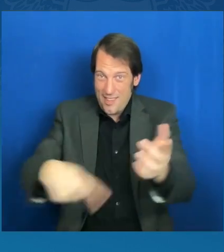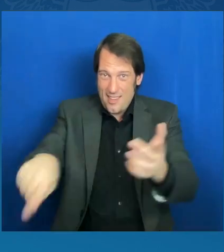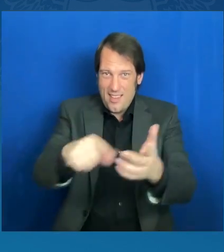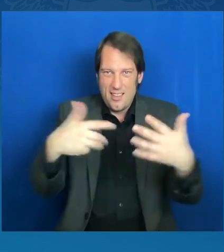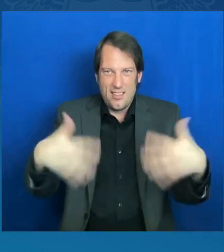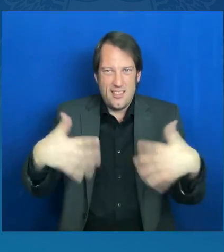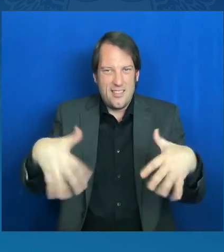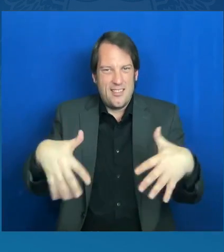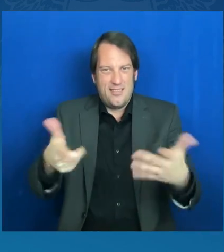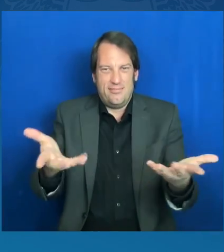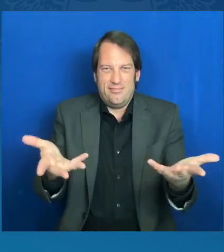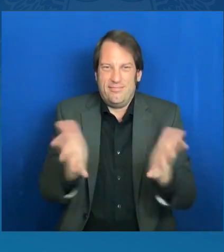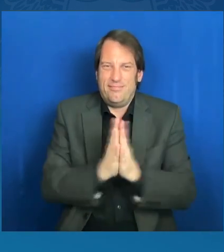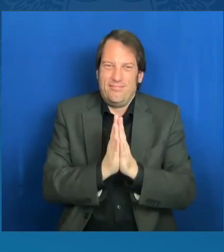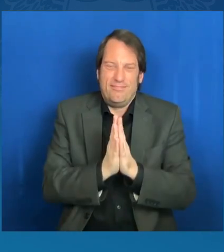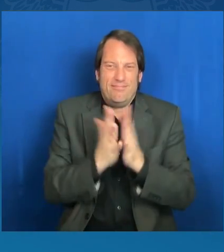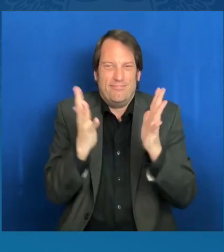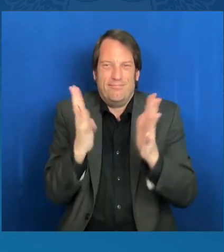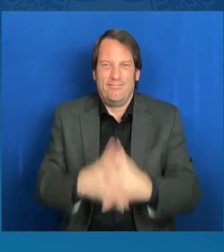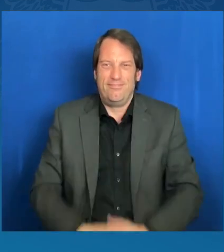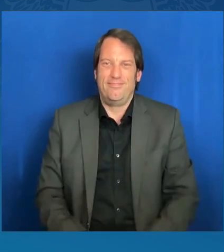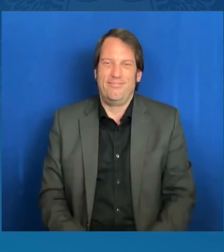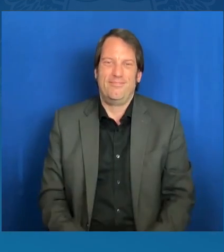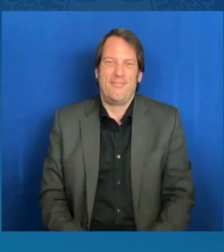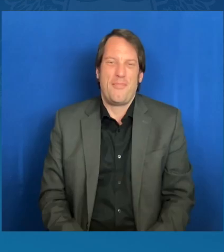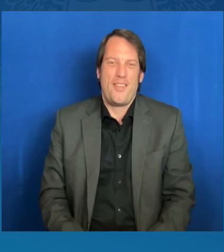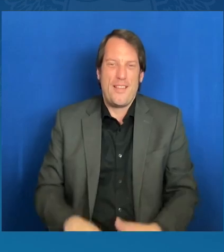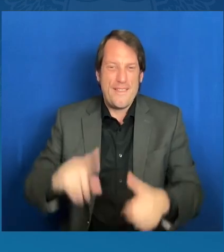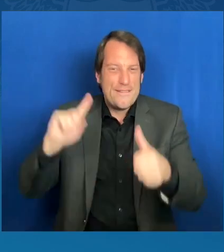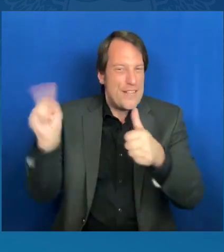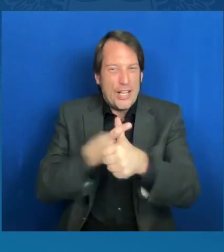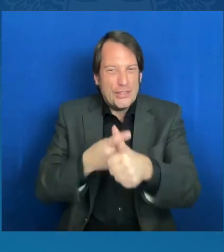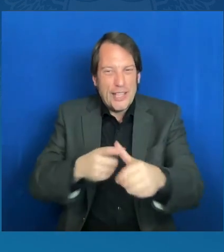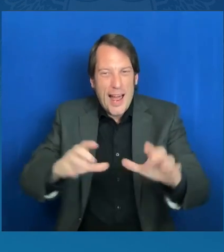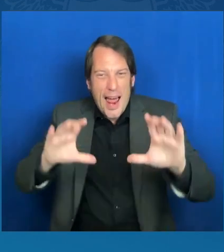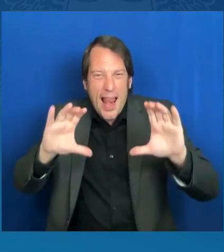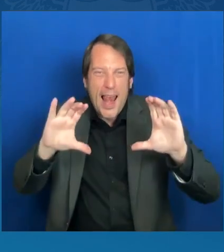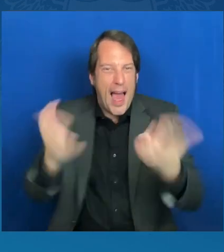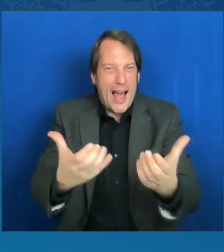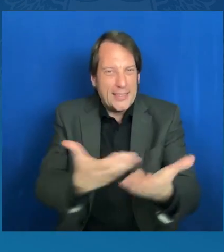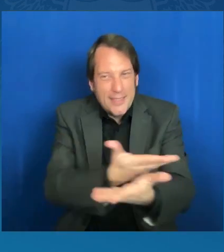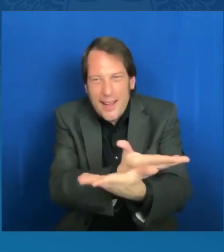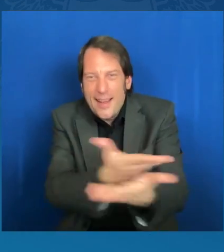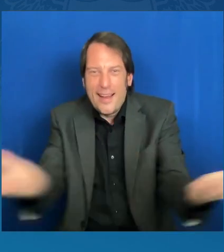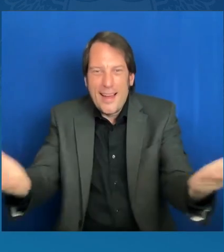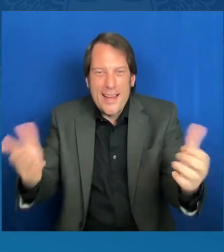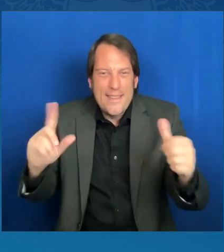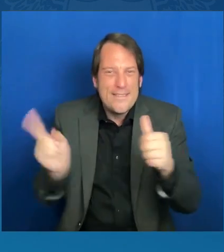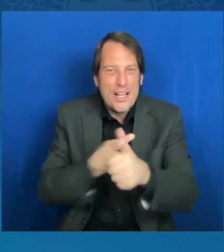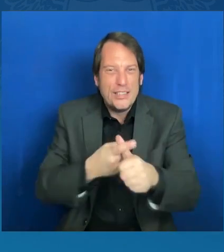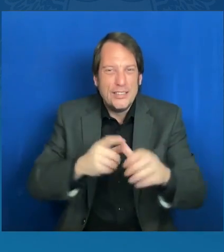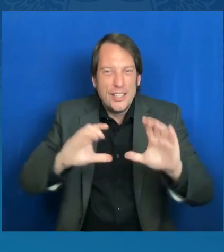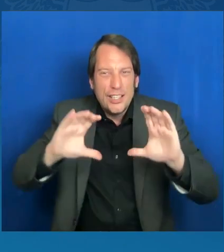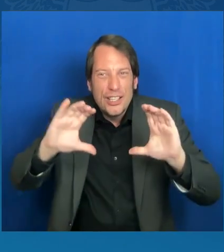The inaugural class -- the inaugural class. Look at this.